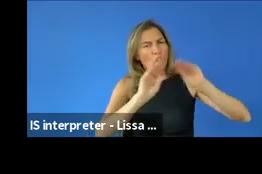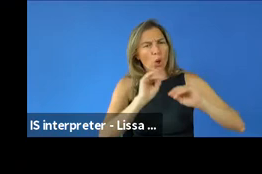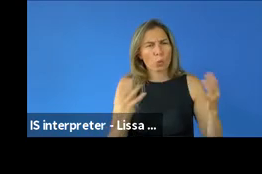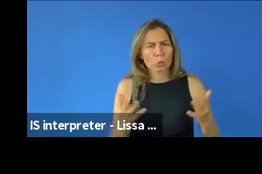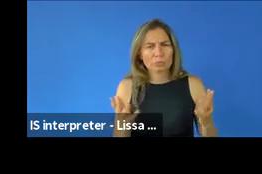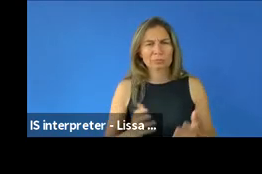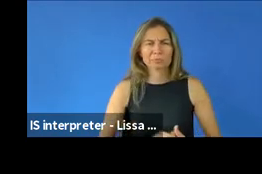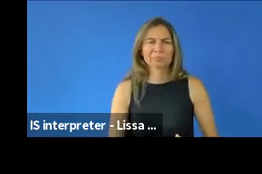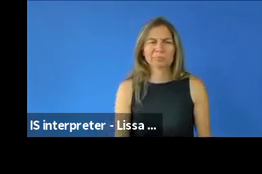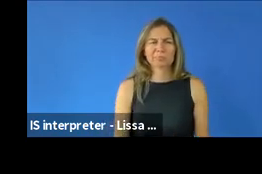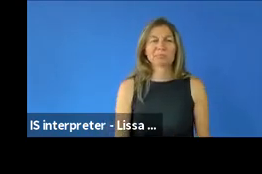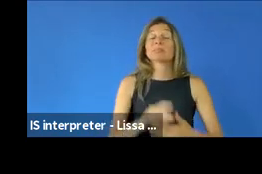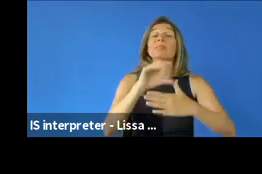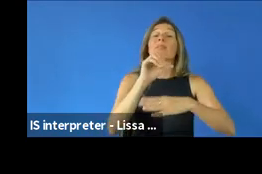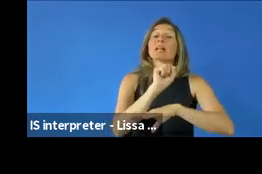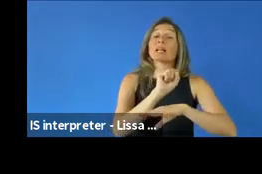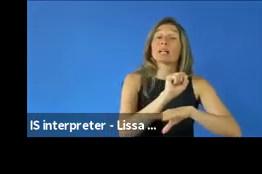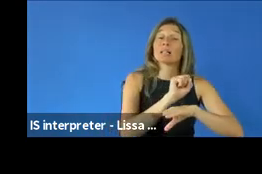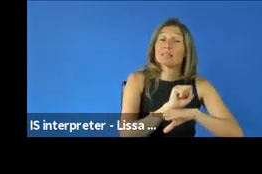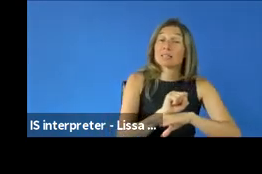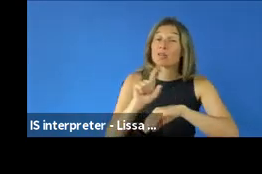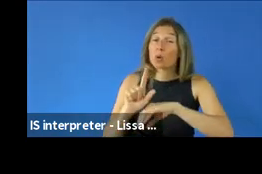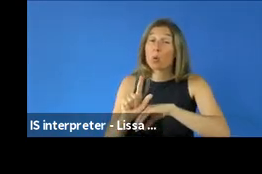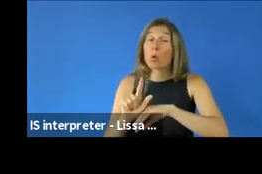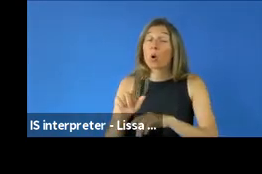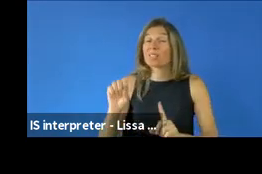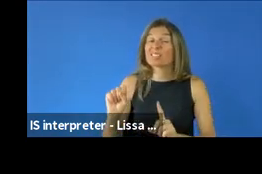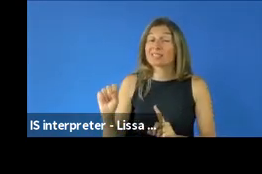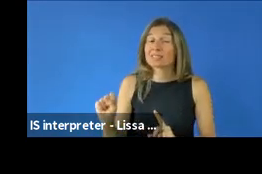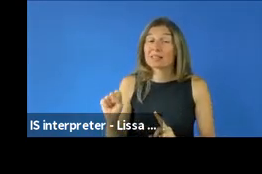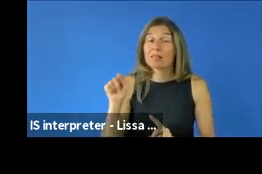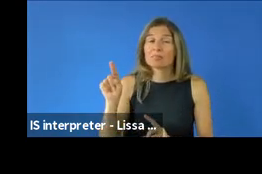learnings. Next slide, please.